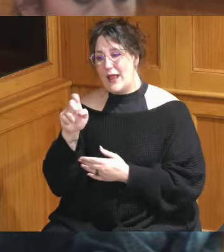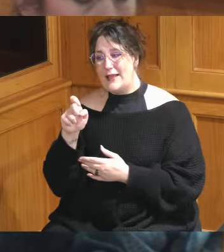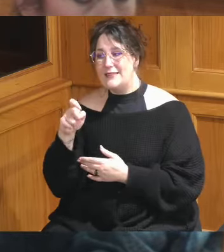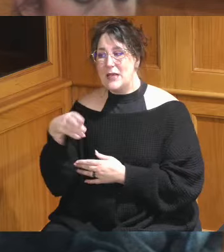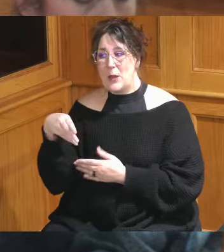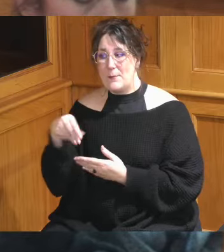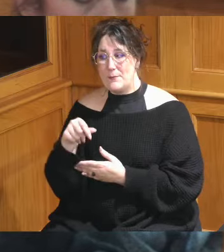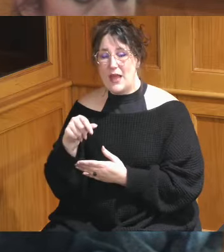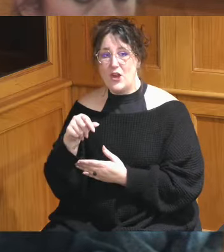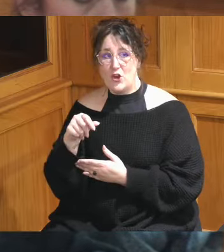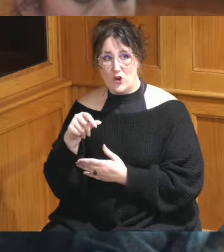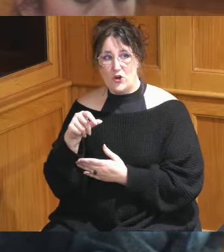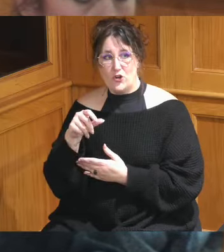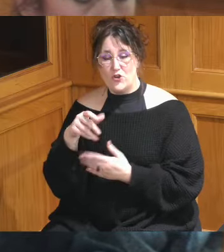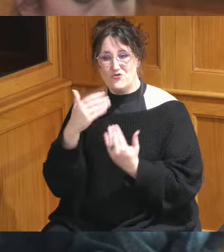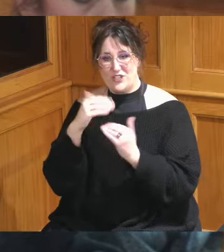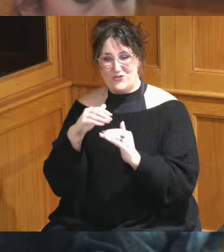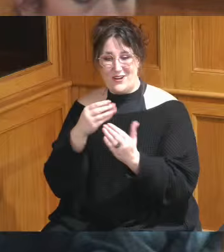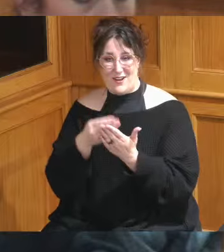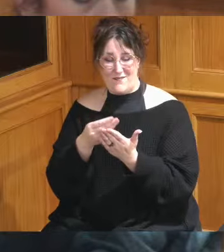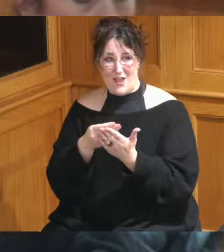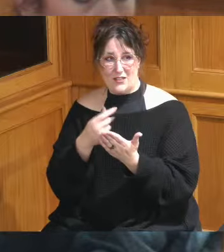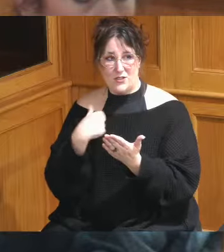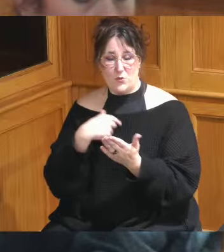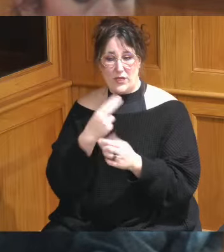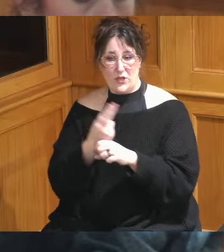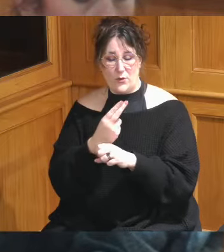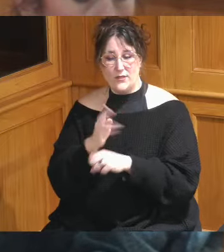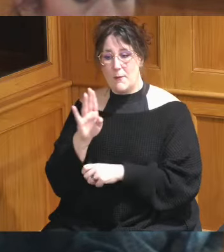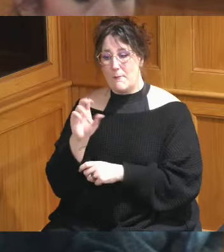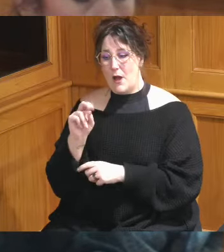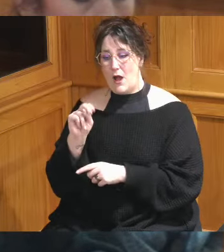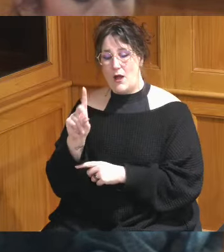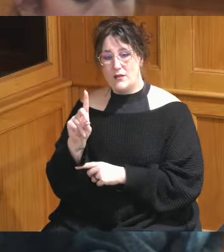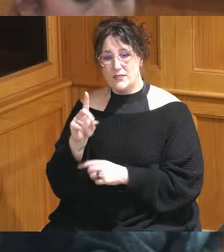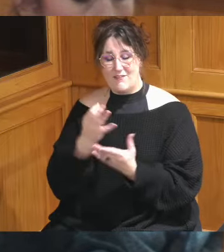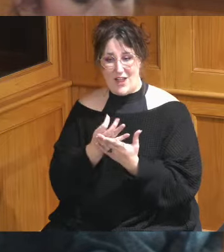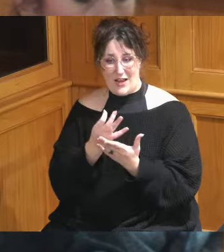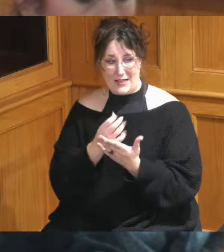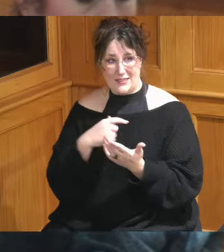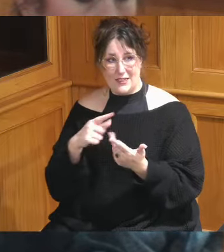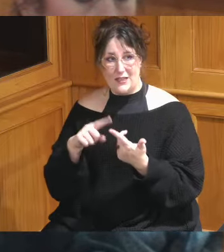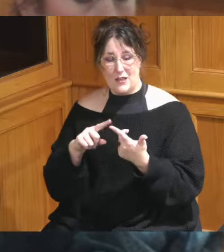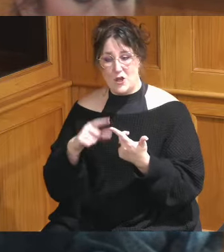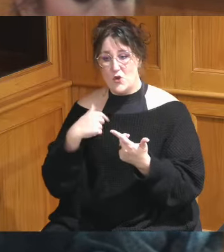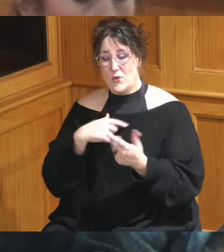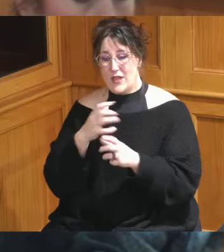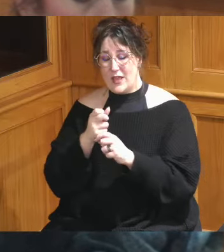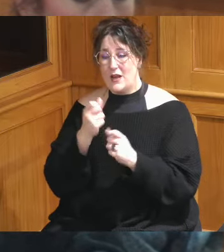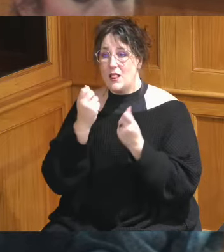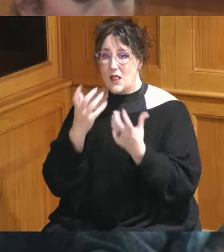organization restricted fund bond financing we use we receive a lot of financial support from our